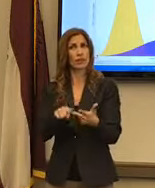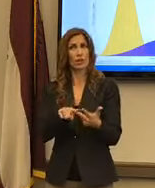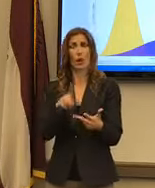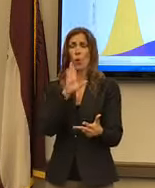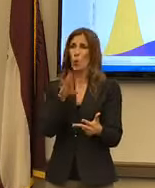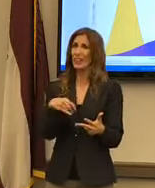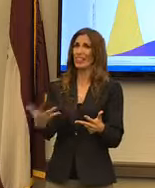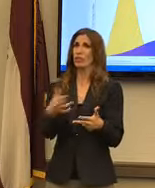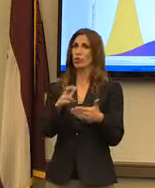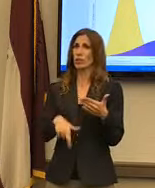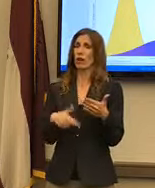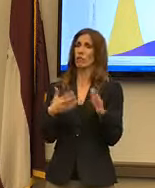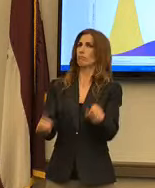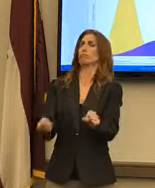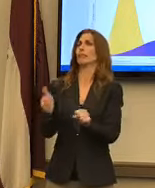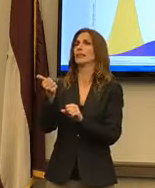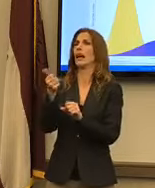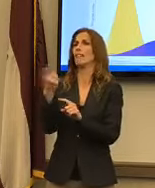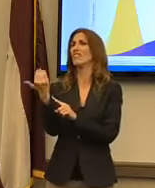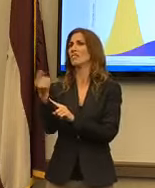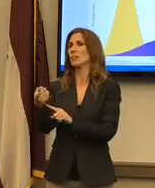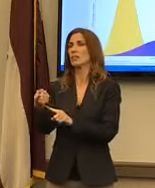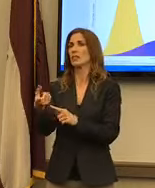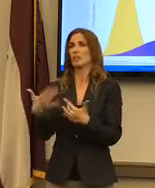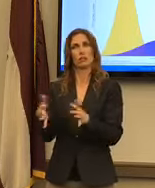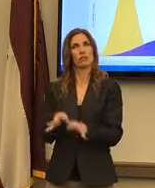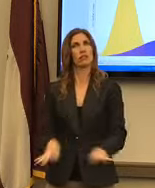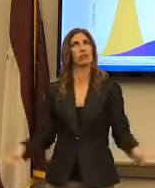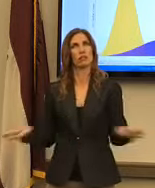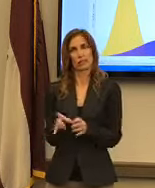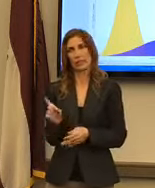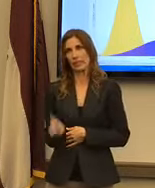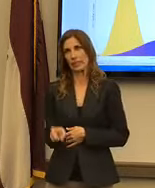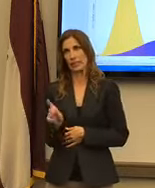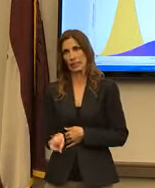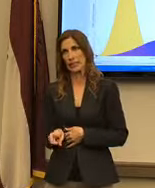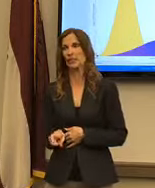result in 10 to 15 minutes is an enormous need mainly because that will